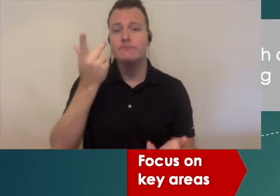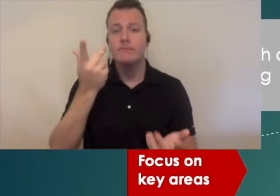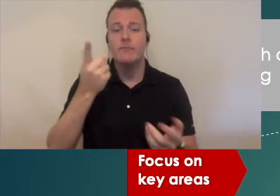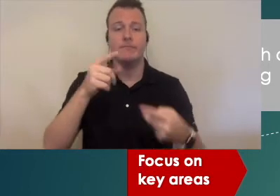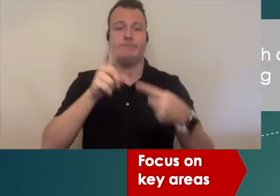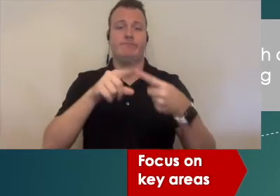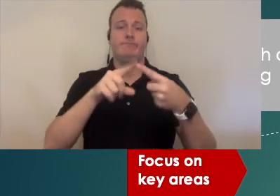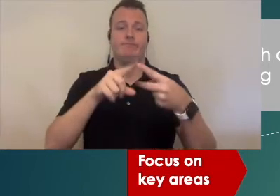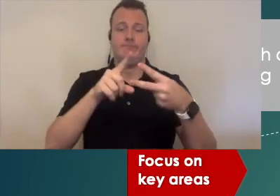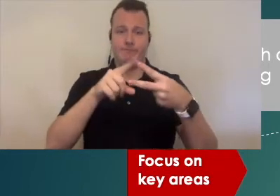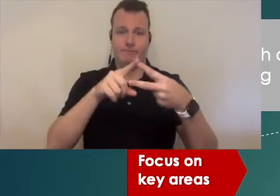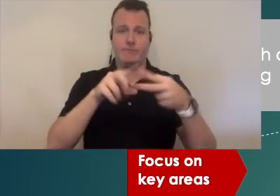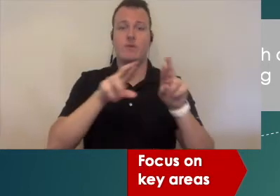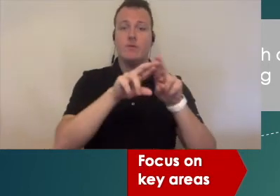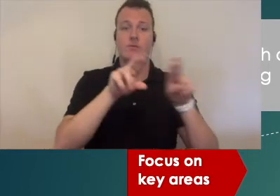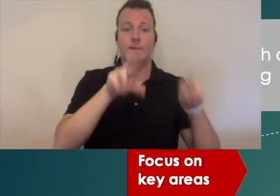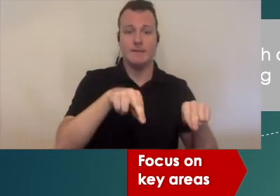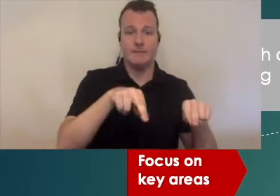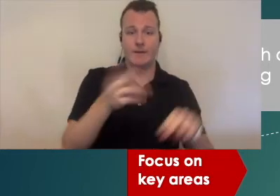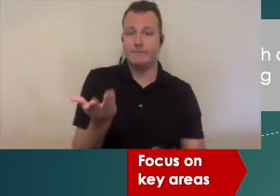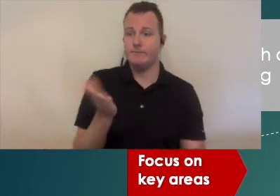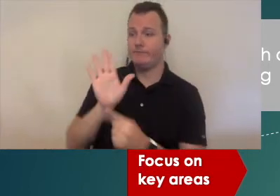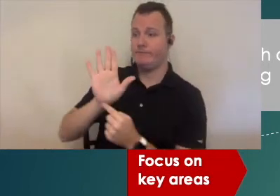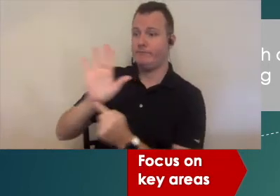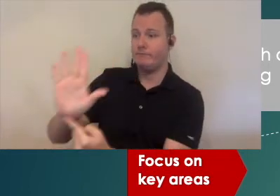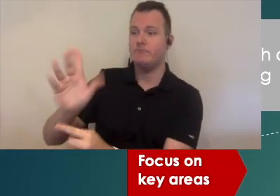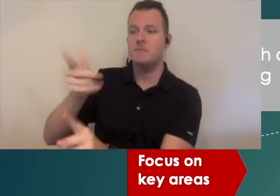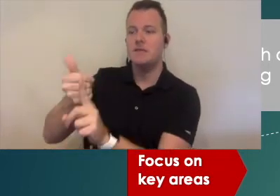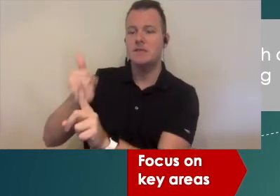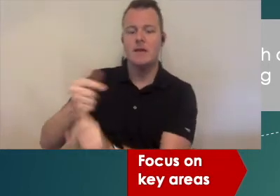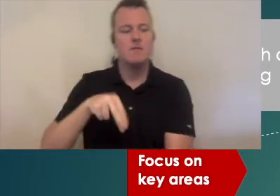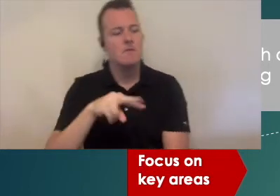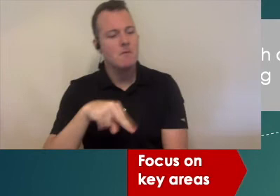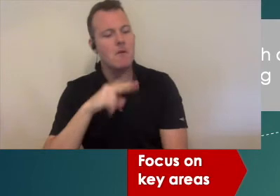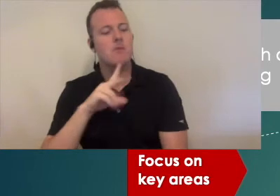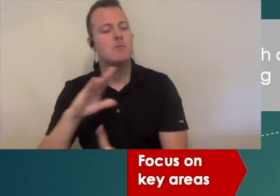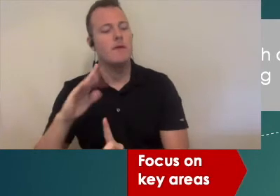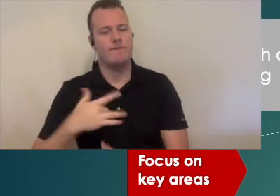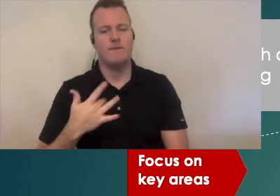resume is what convinces a potential employer that you have credible and